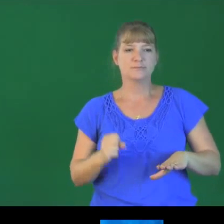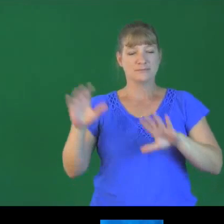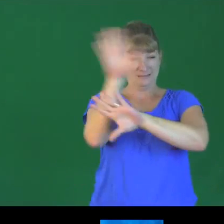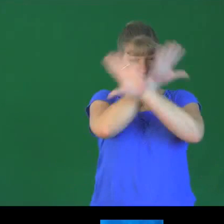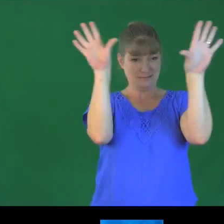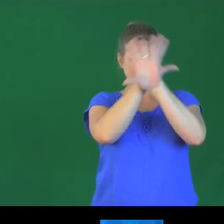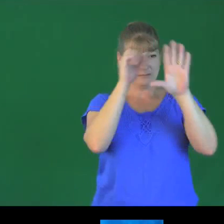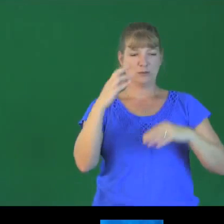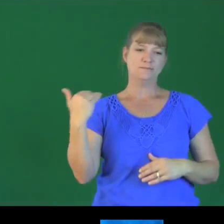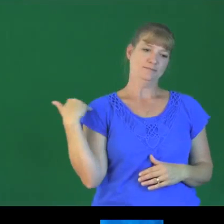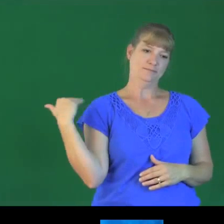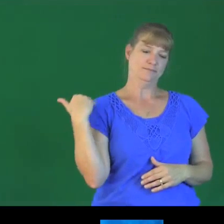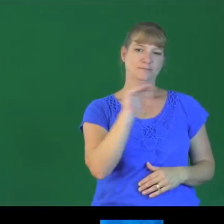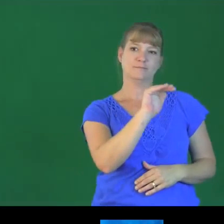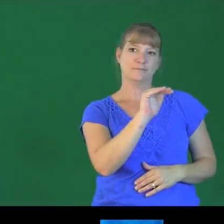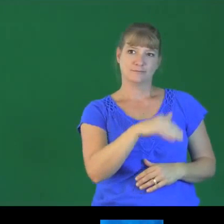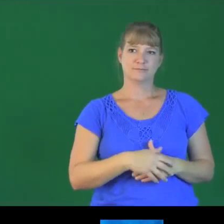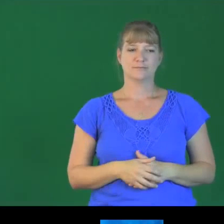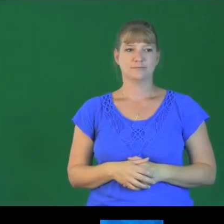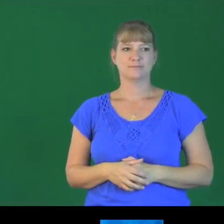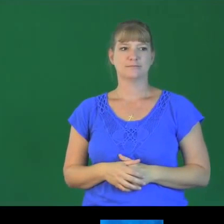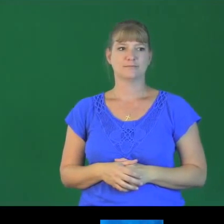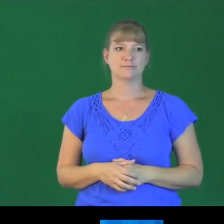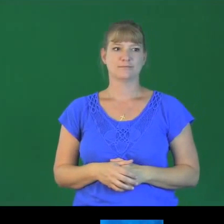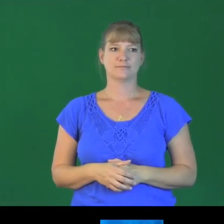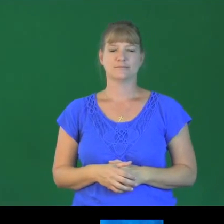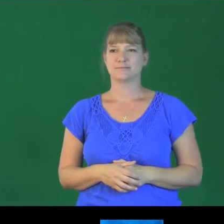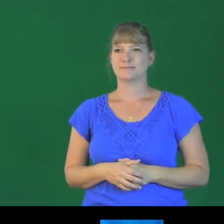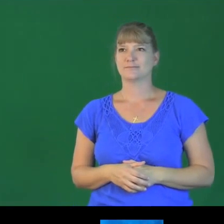or tapping on the shoulder.